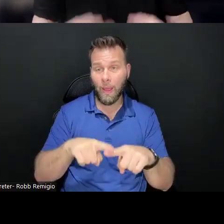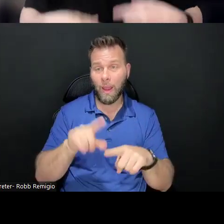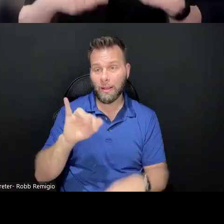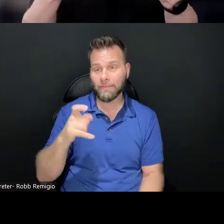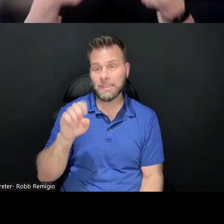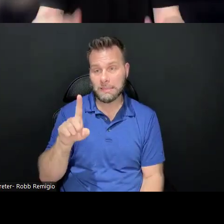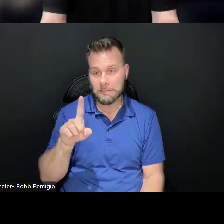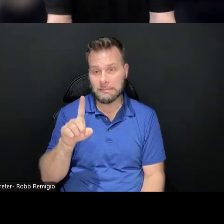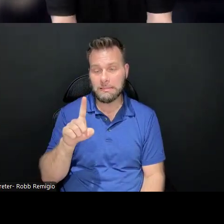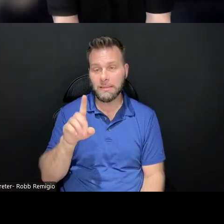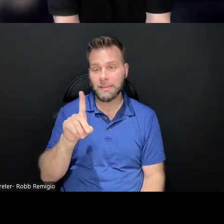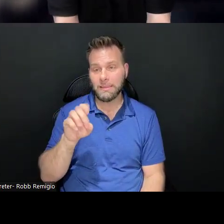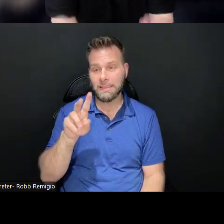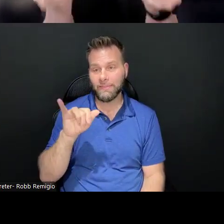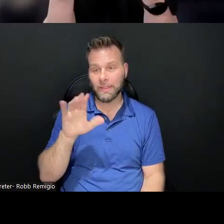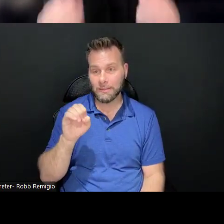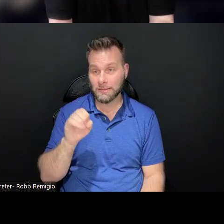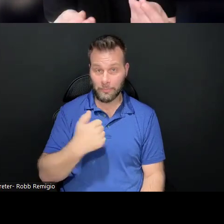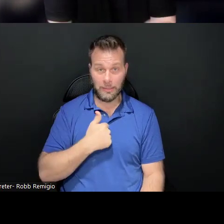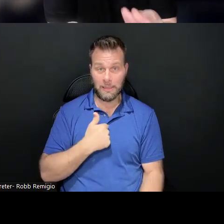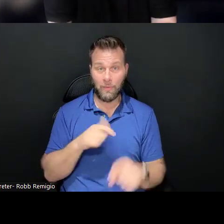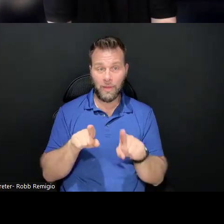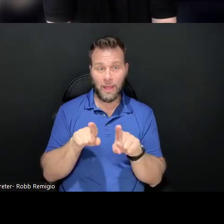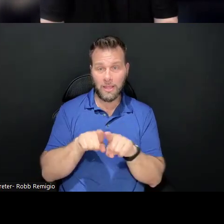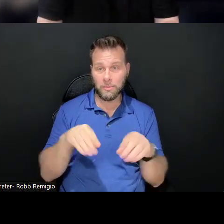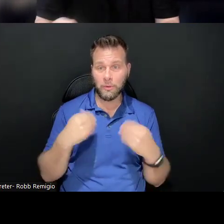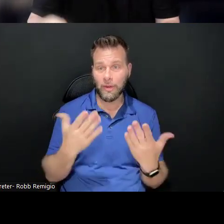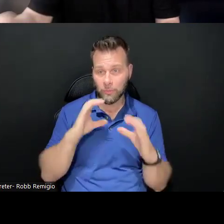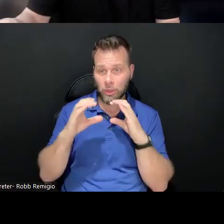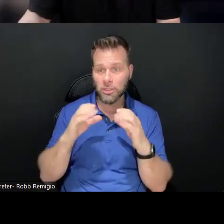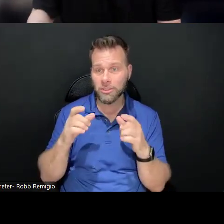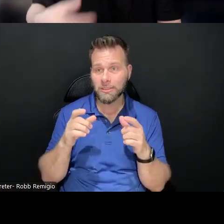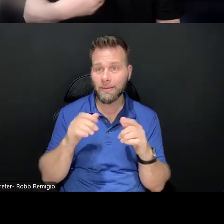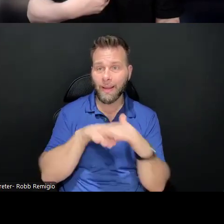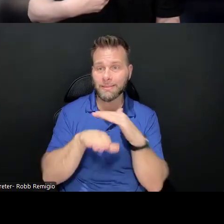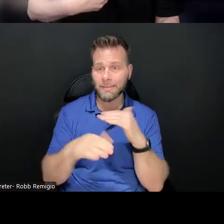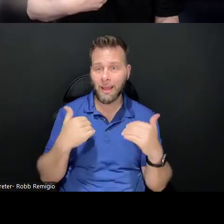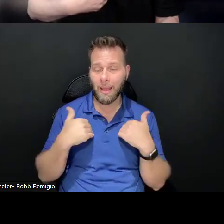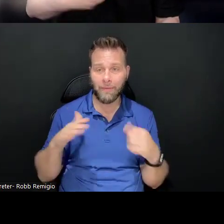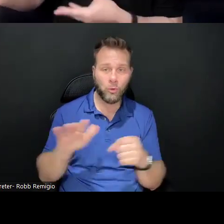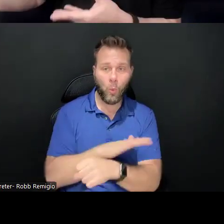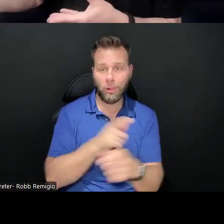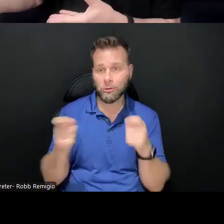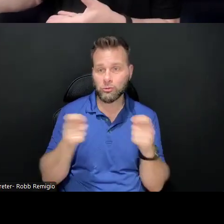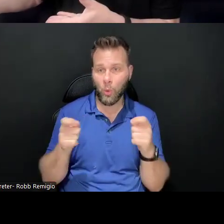I would rather rely on fixed devices I a the provider of control over, as opposed to